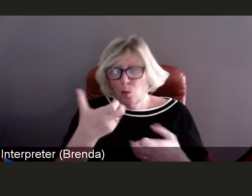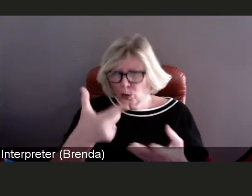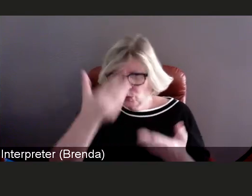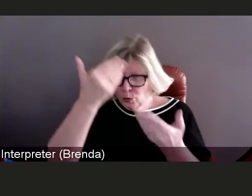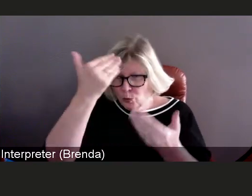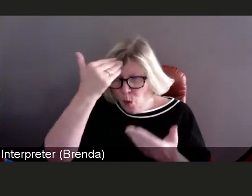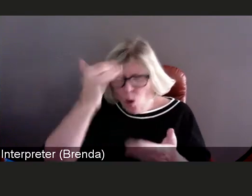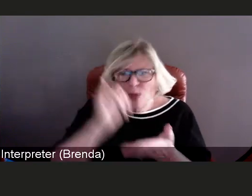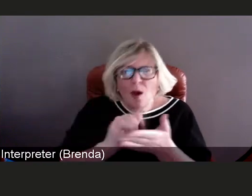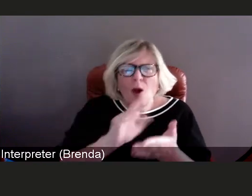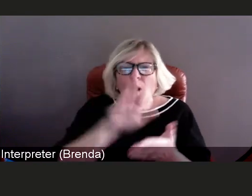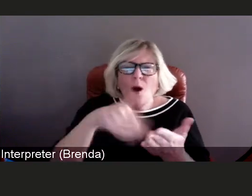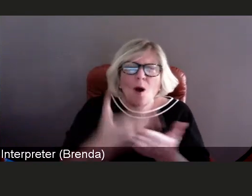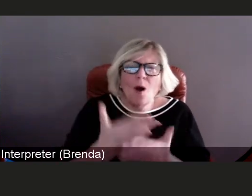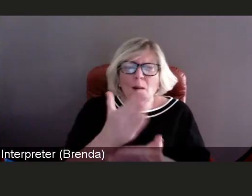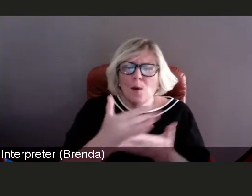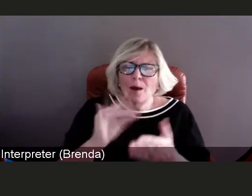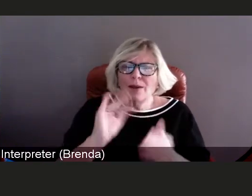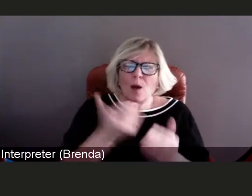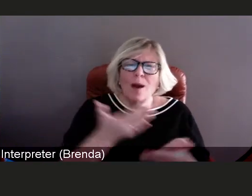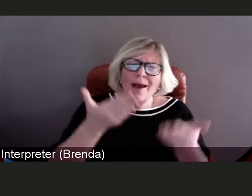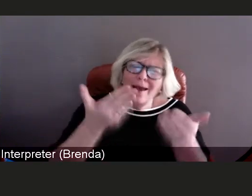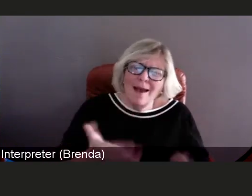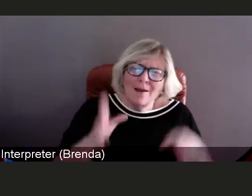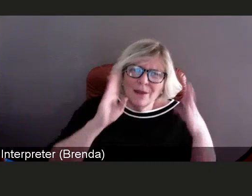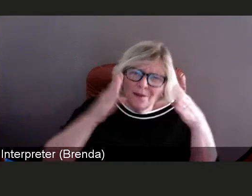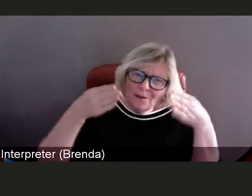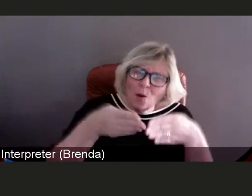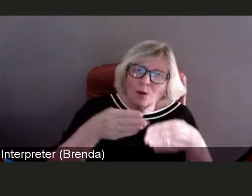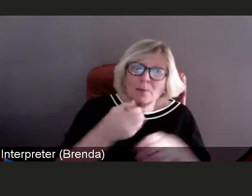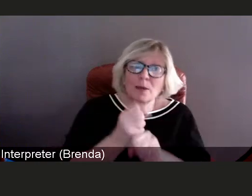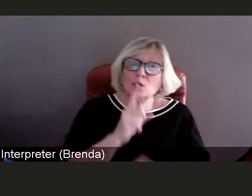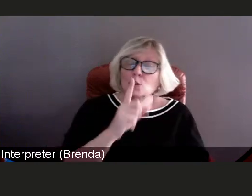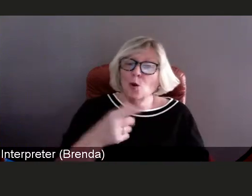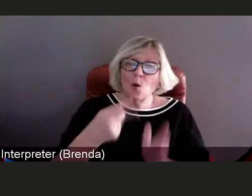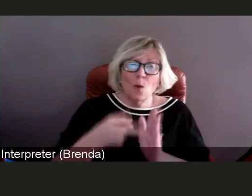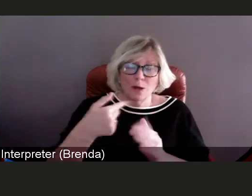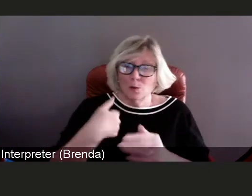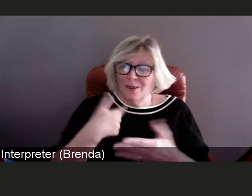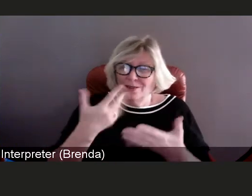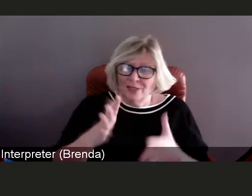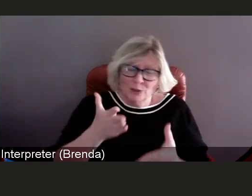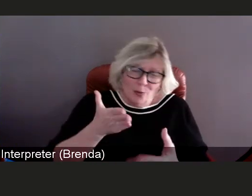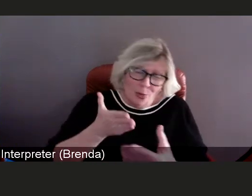of our heavy focus on ensuring that once we get through this COVID-19 pandemic,